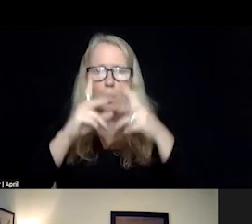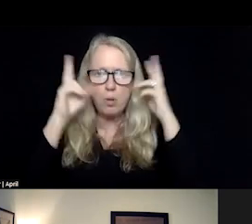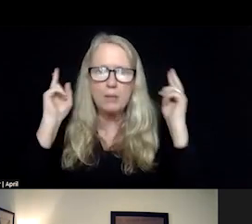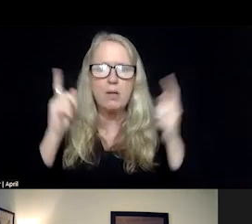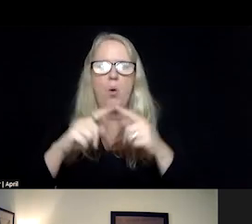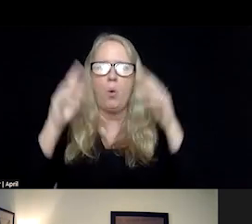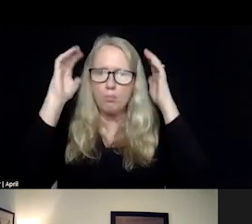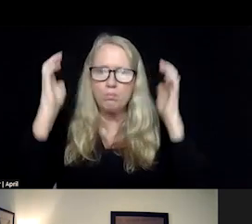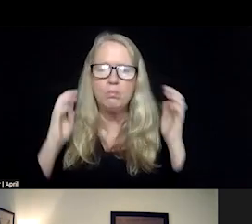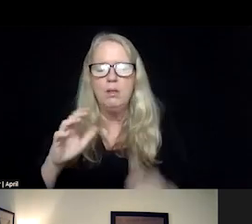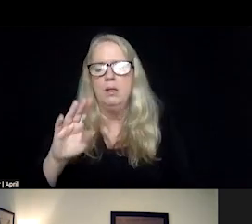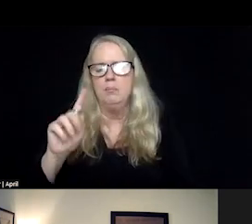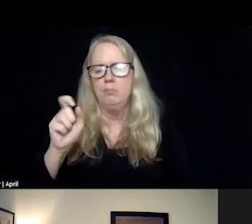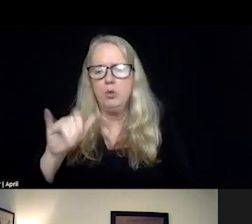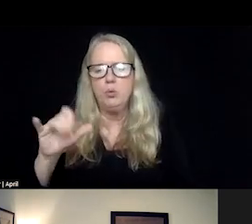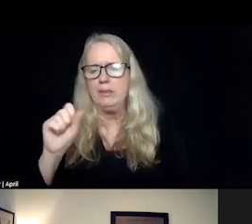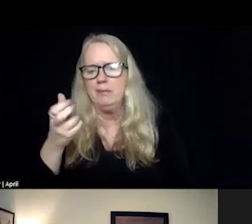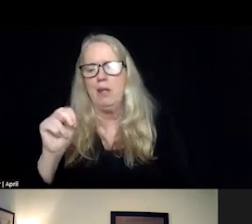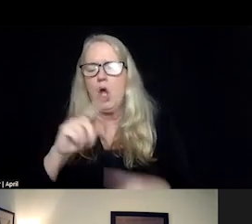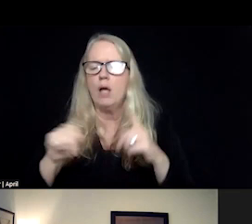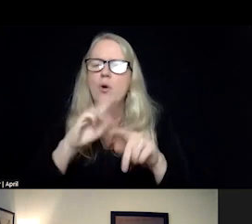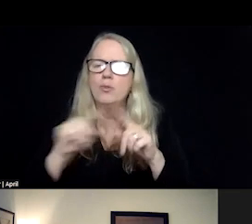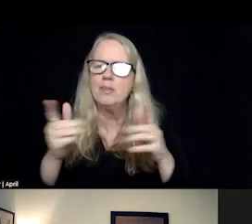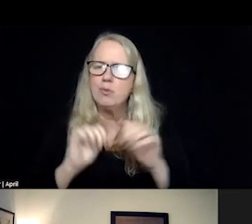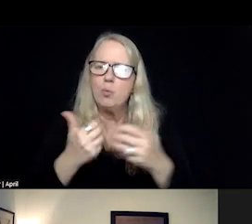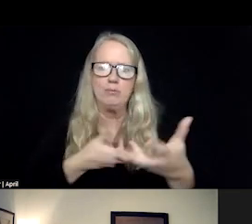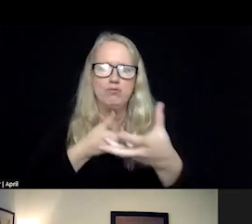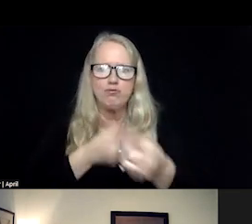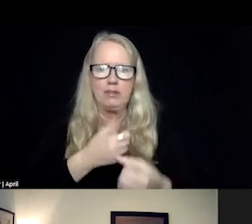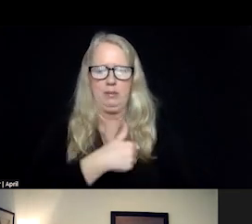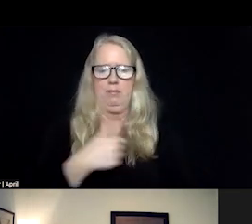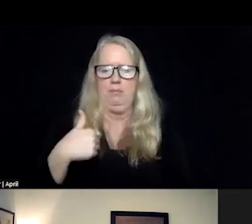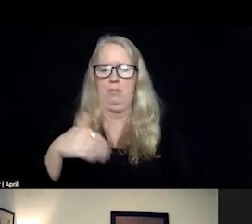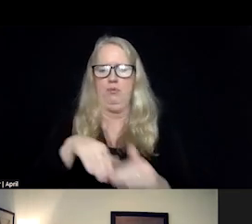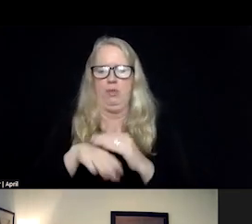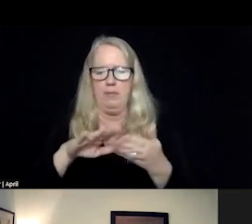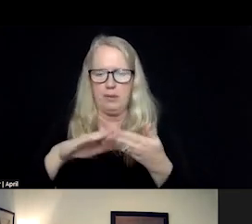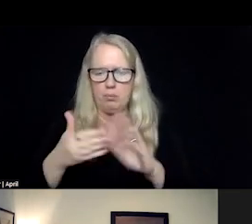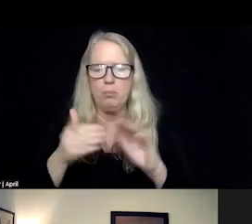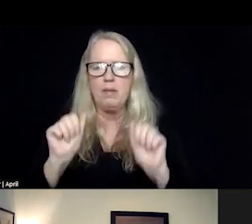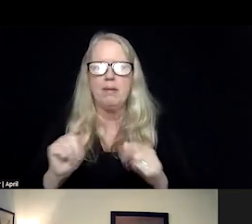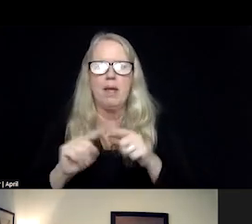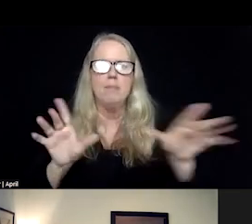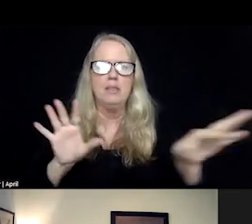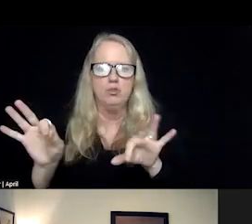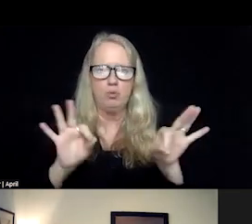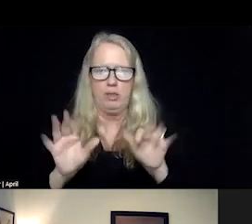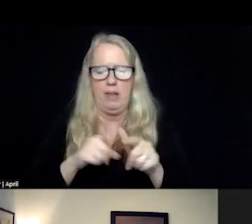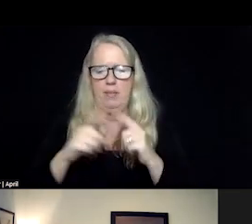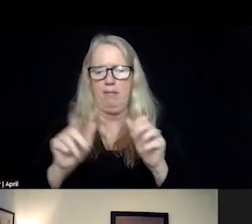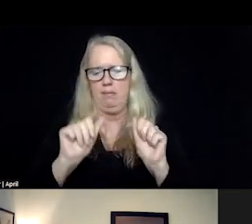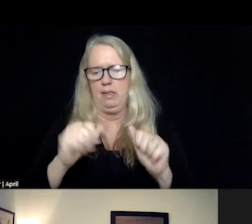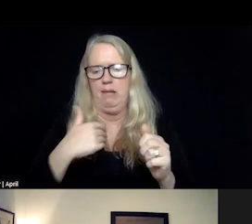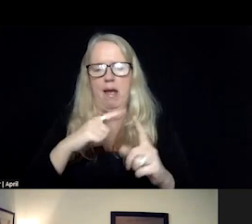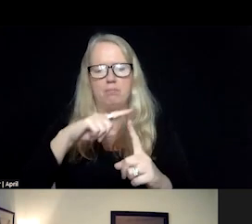AREAS WITH TRUSTS MEMBERS OF THE COMMUNITY THAT HAVE A TRUSTED